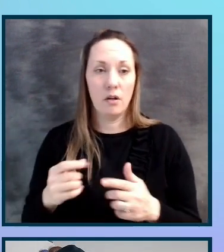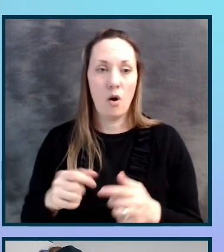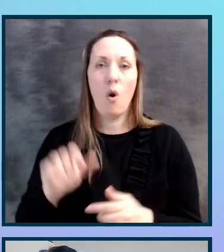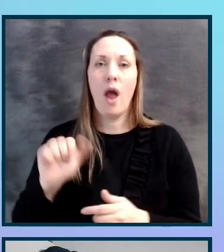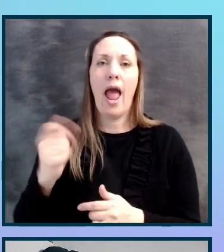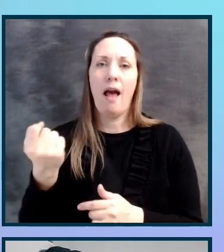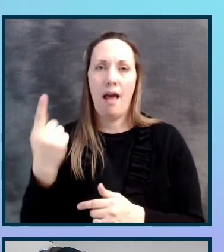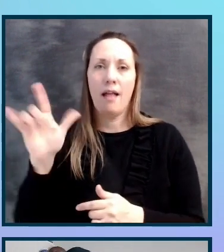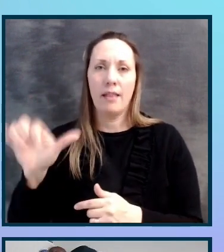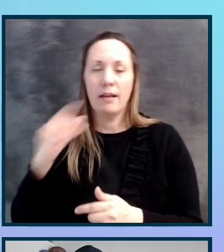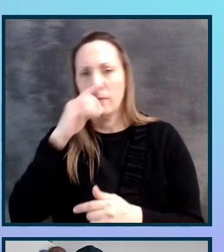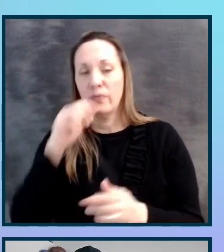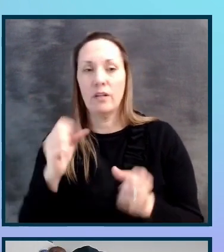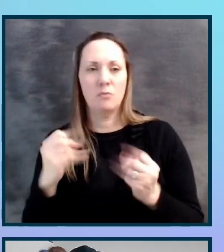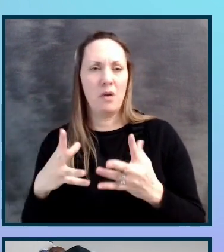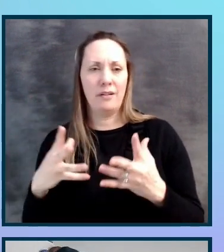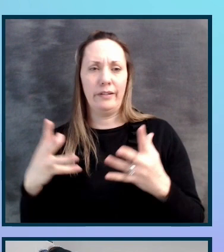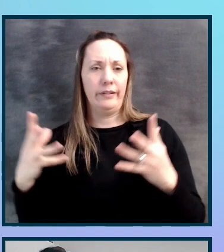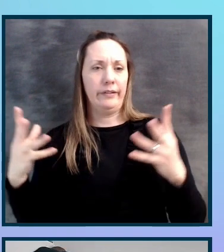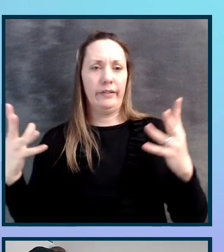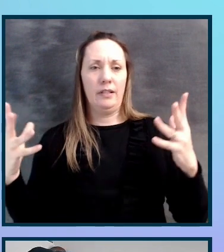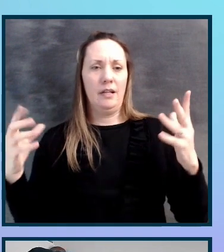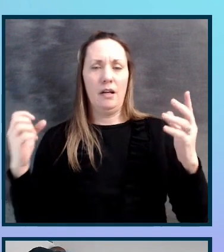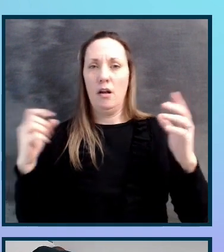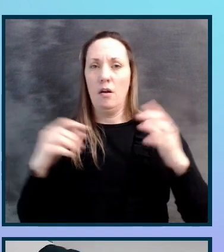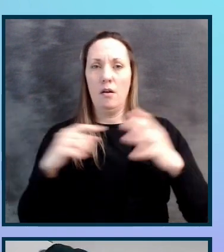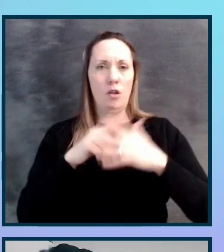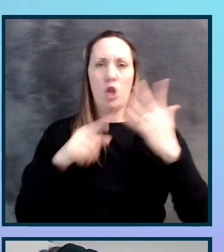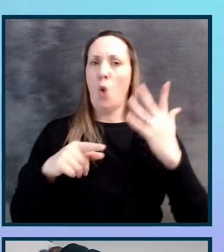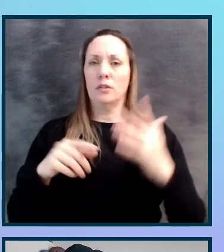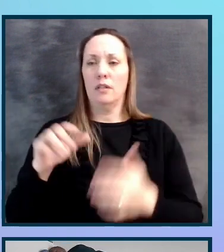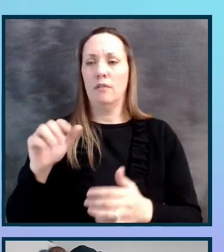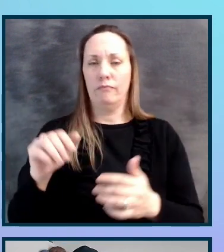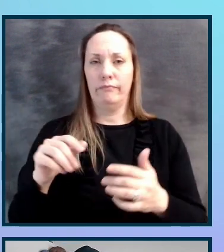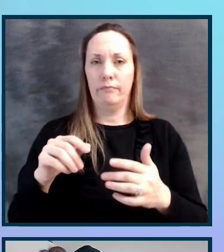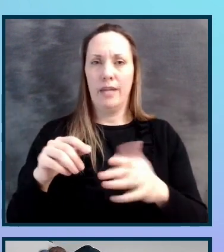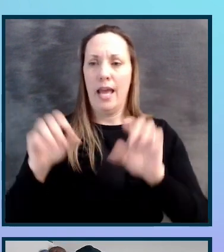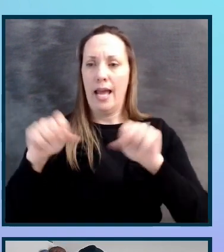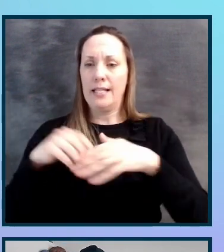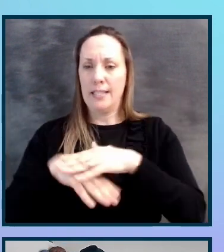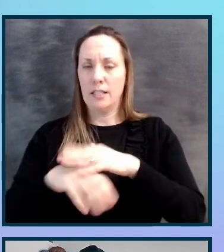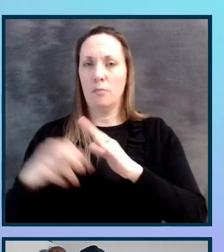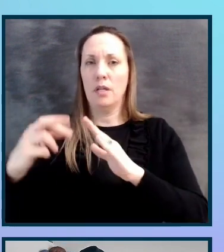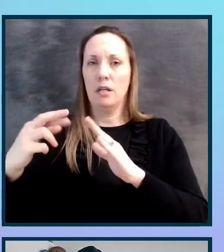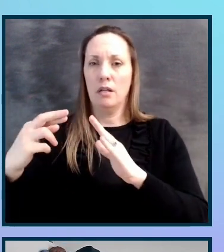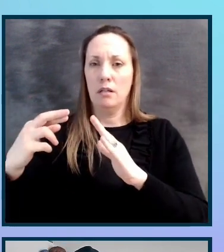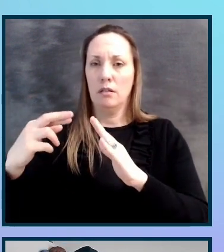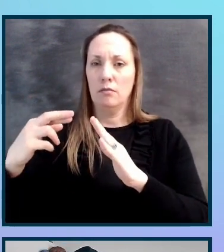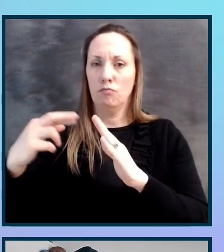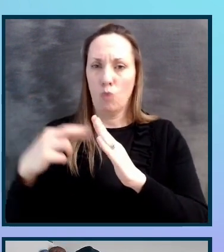as well has load of different integrations. Still the most popular accessibility rules of engine is out in the field.